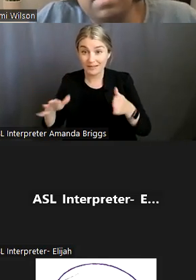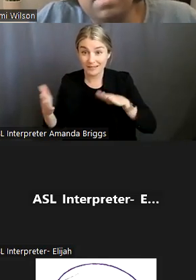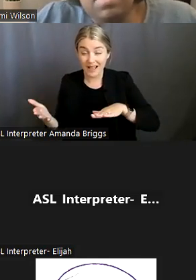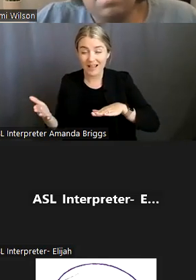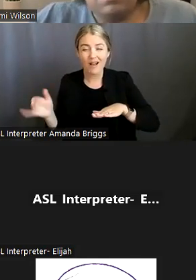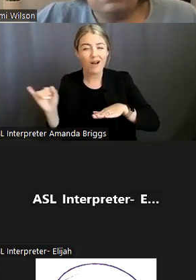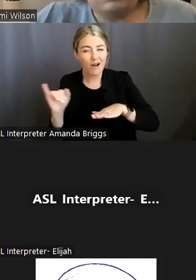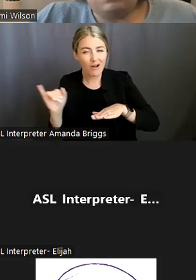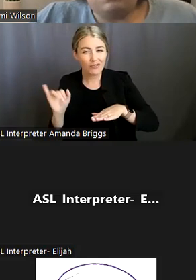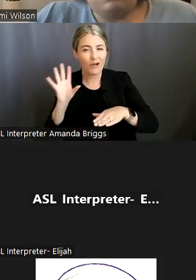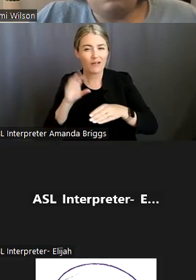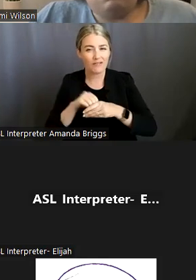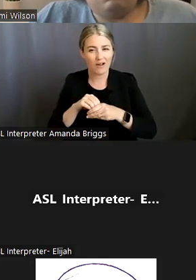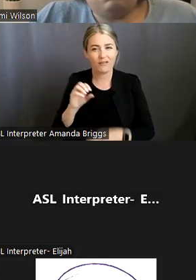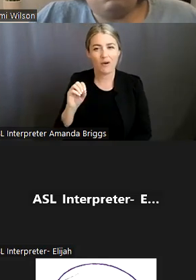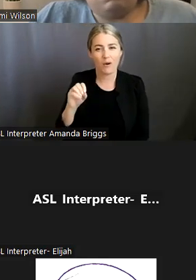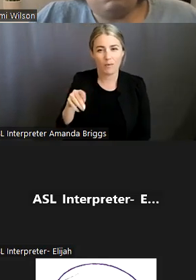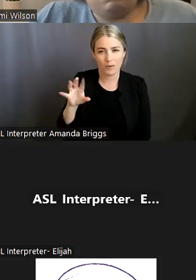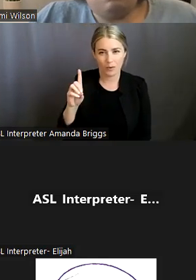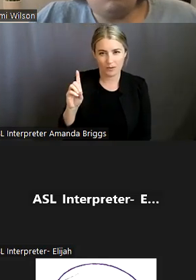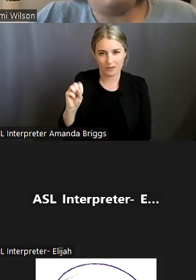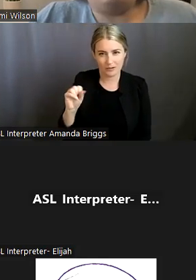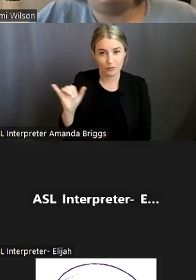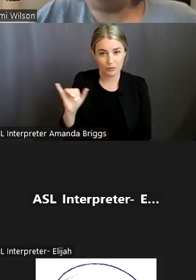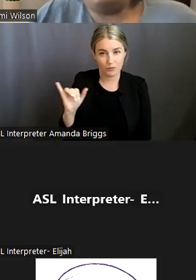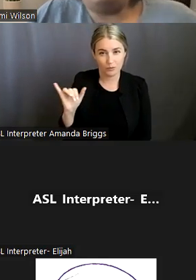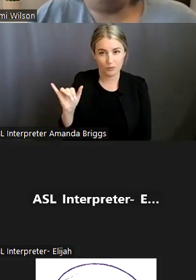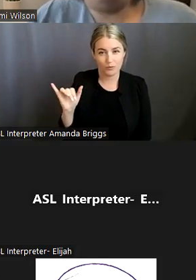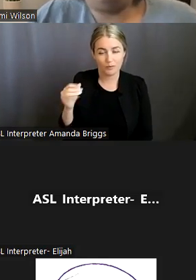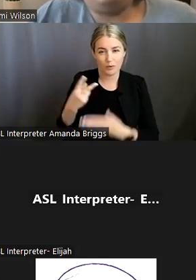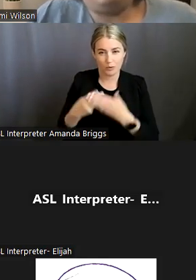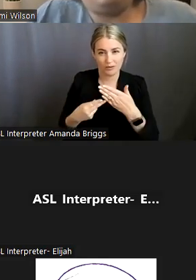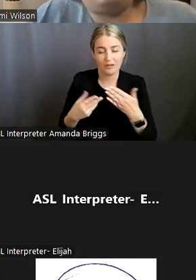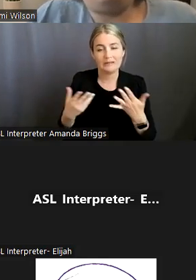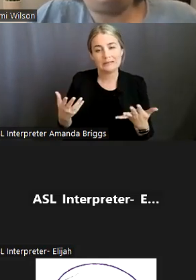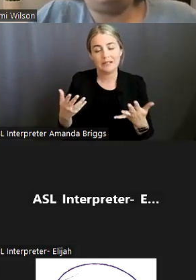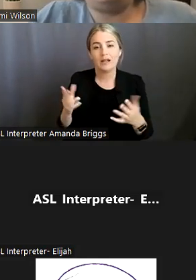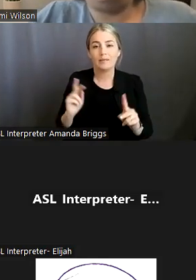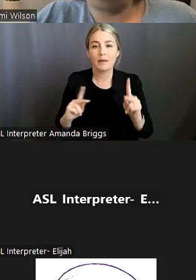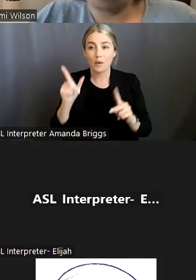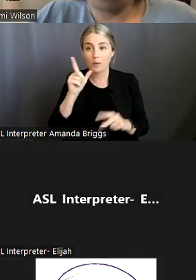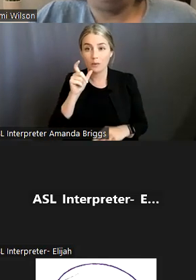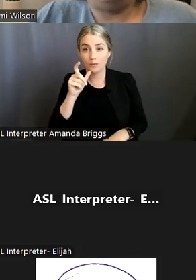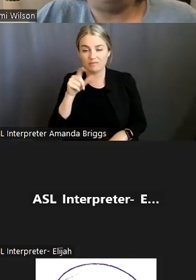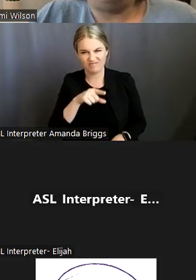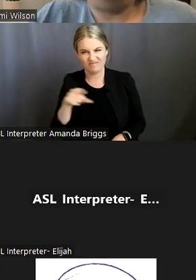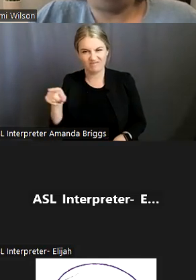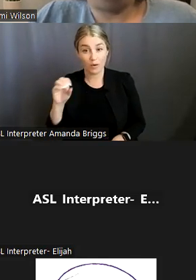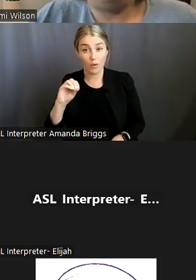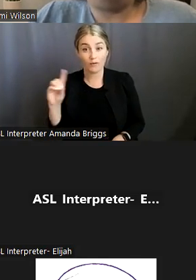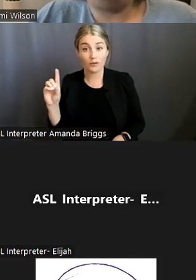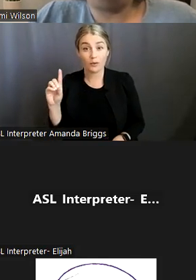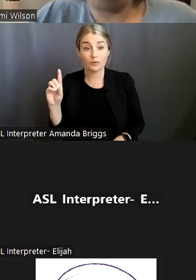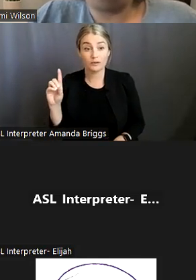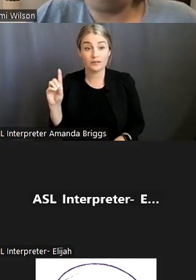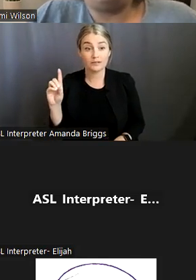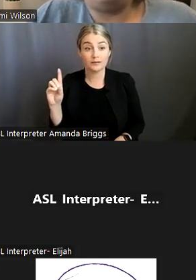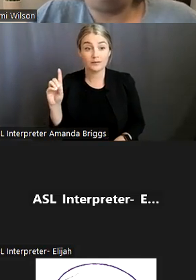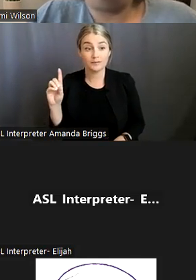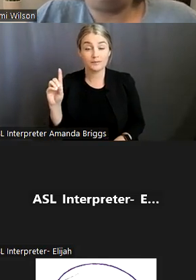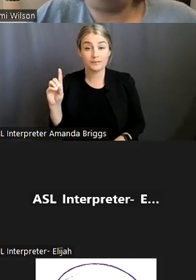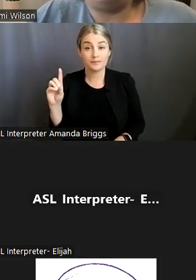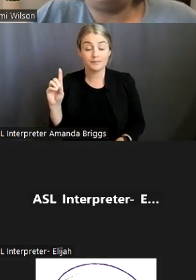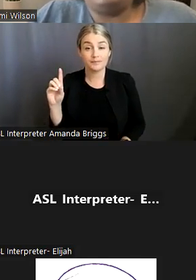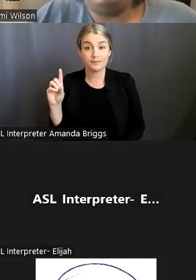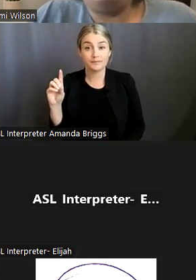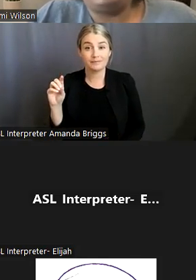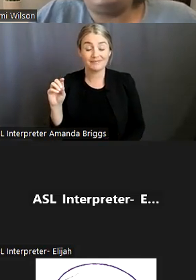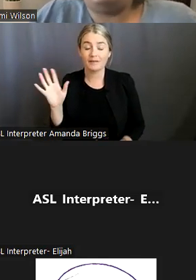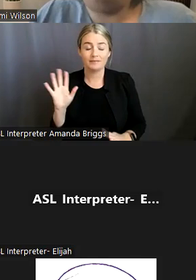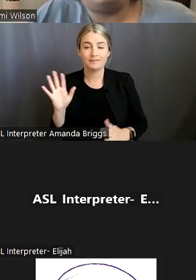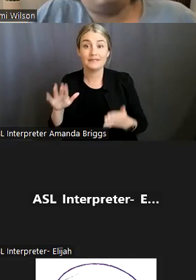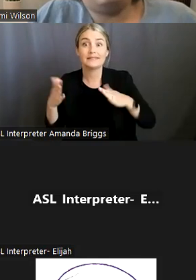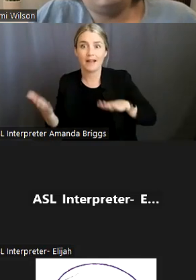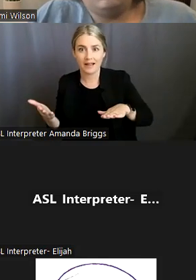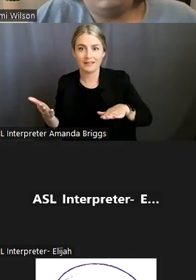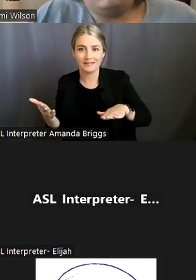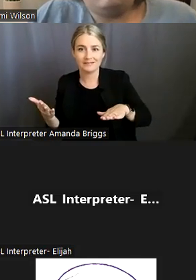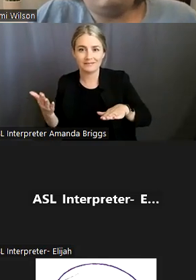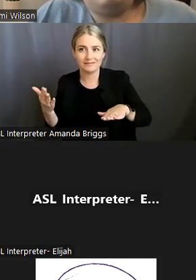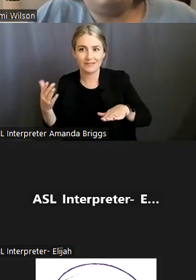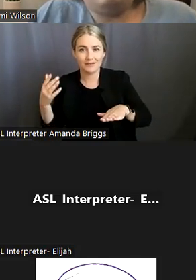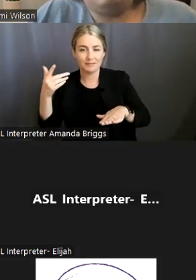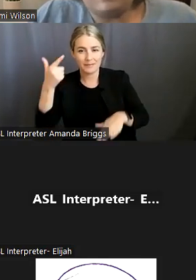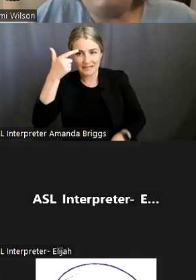So more often than not, people who are overdosing, who are dying related to overdose